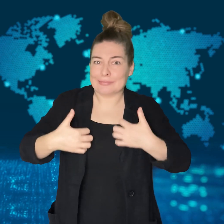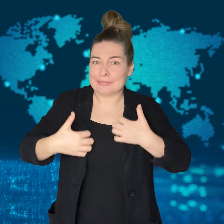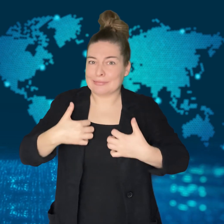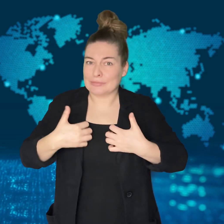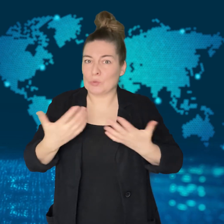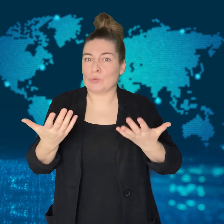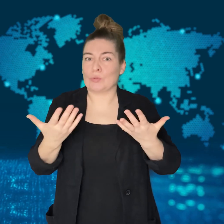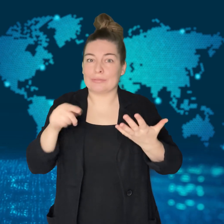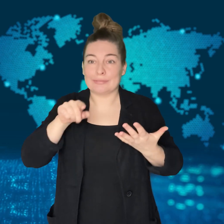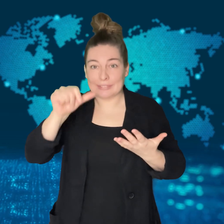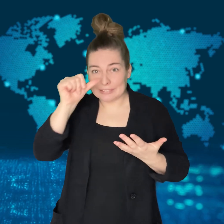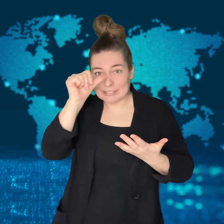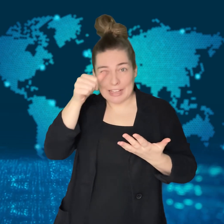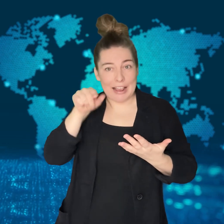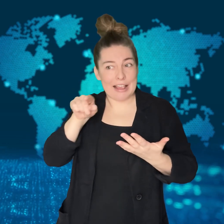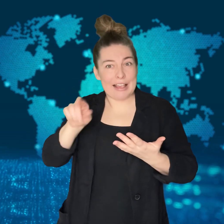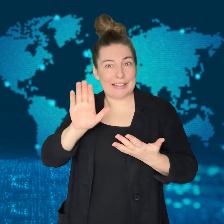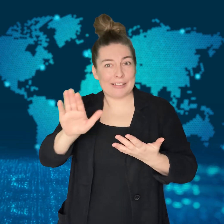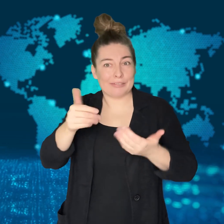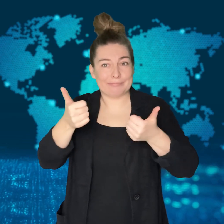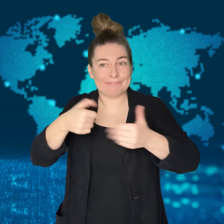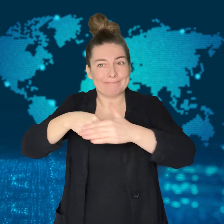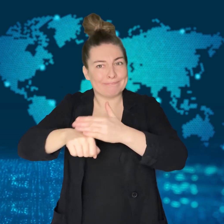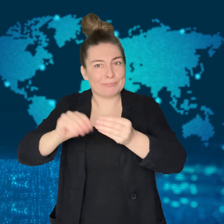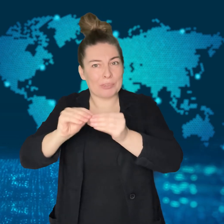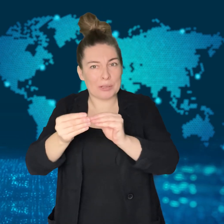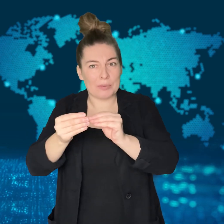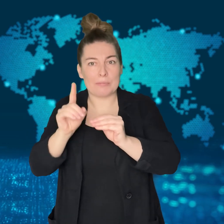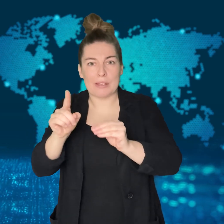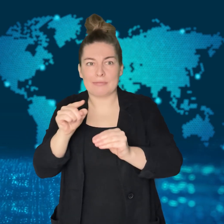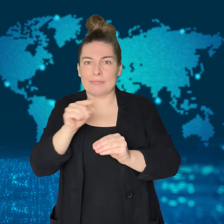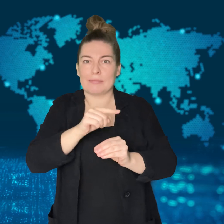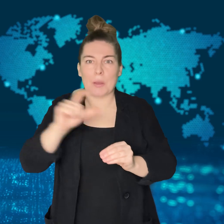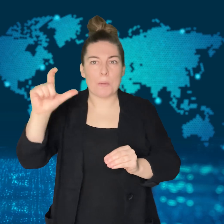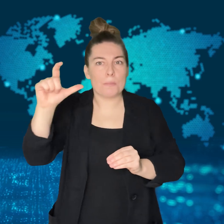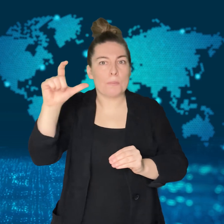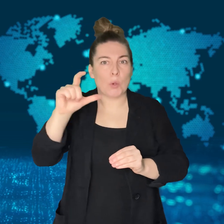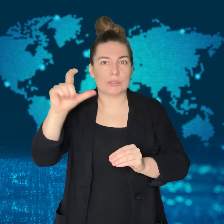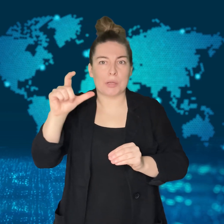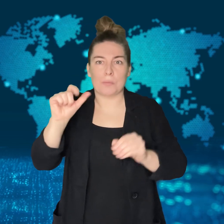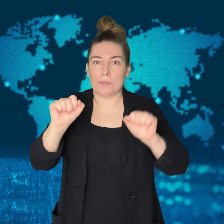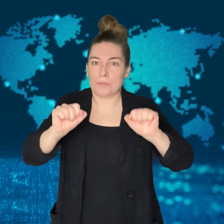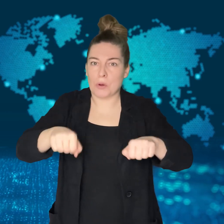There are concerns, among some,